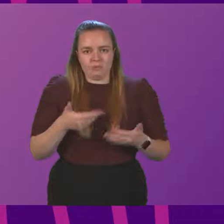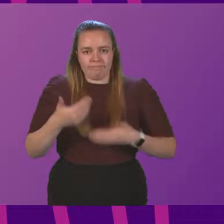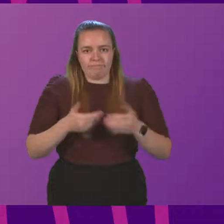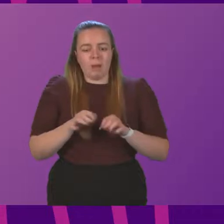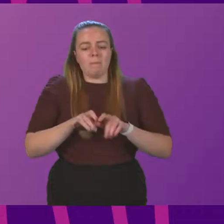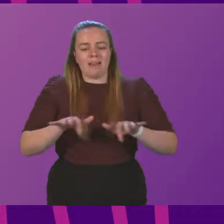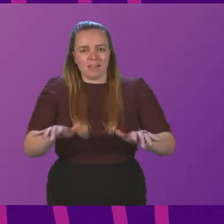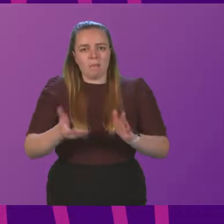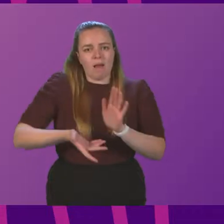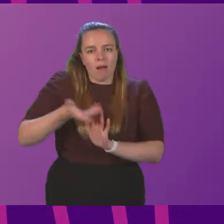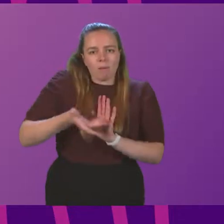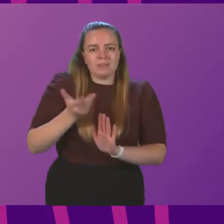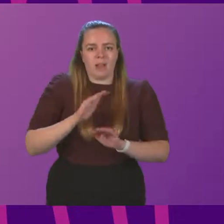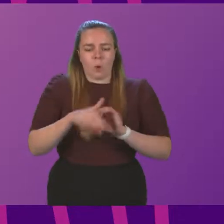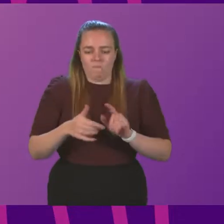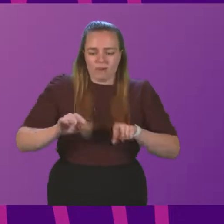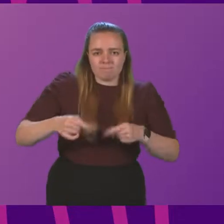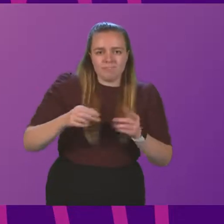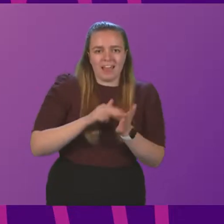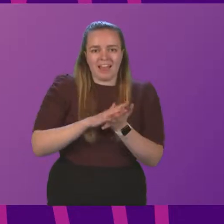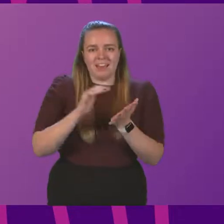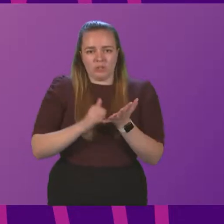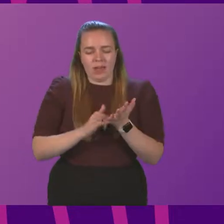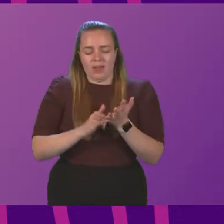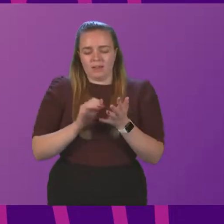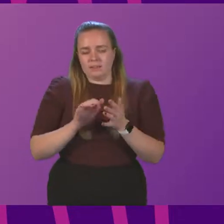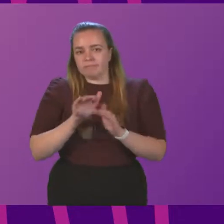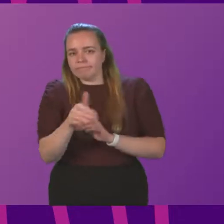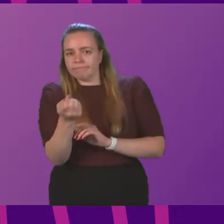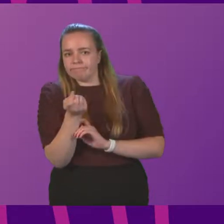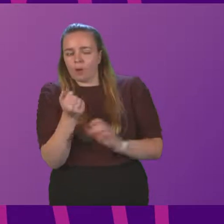an update on the pressures on the national health service looking ahead to the winter, a report on